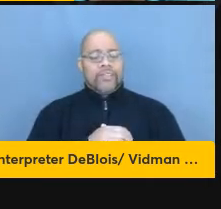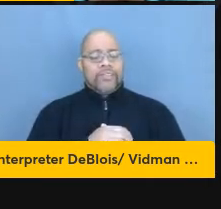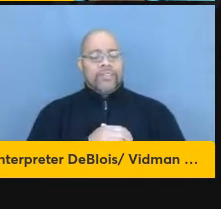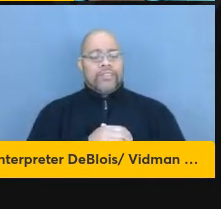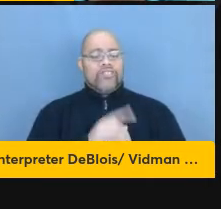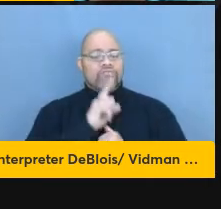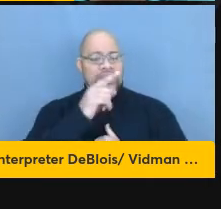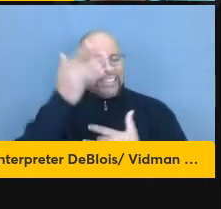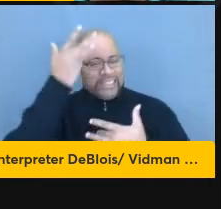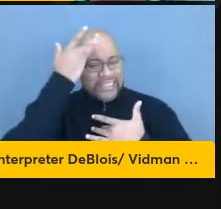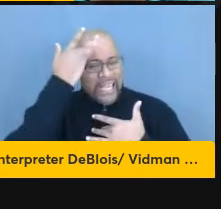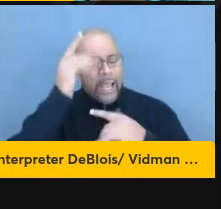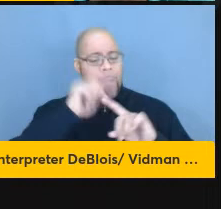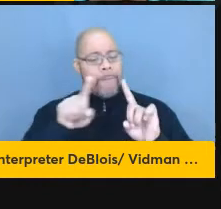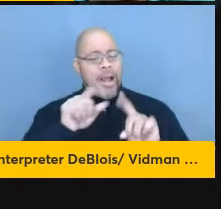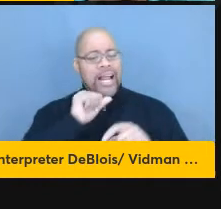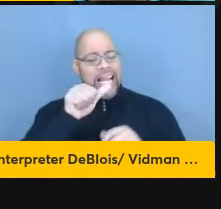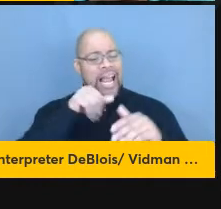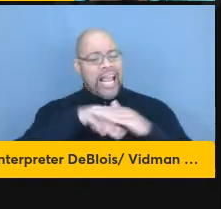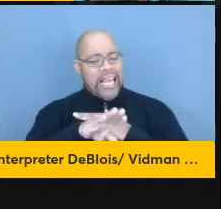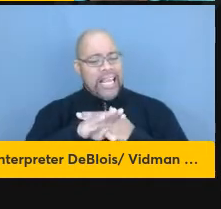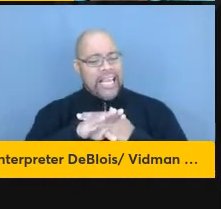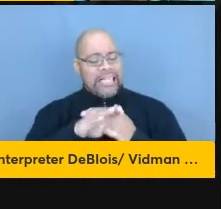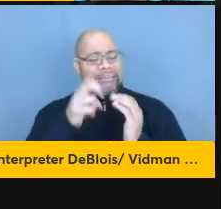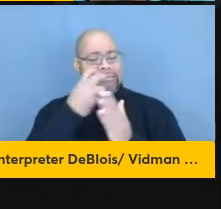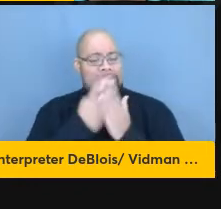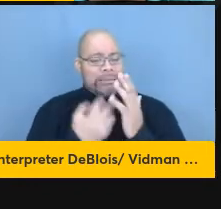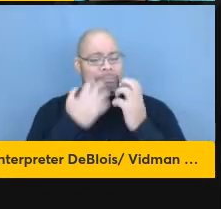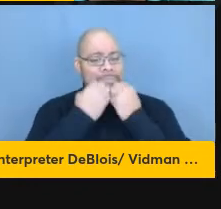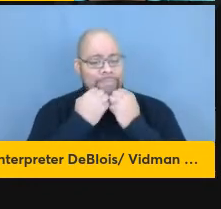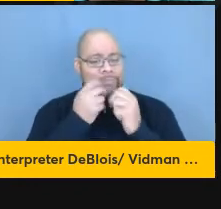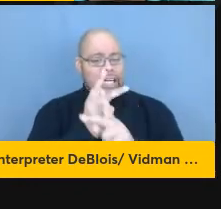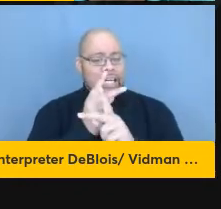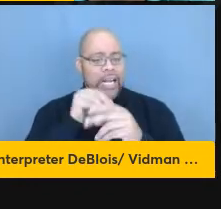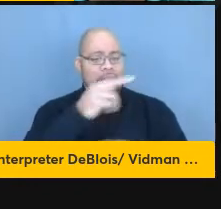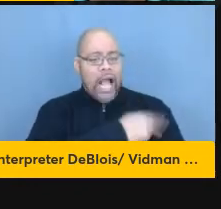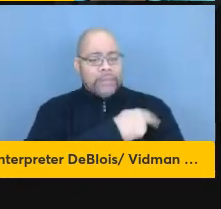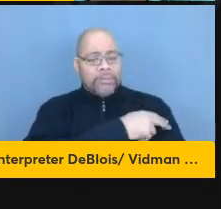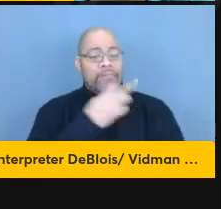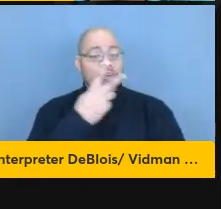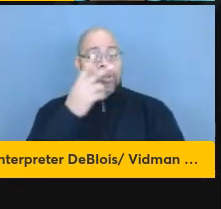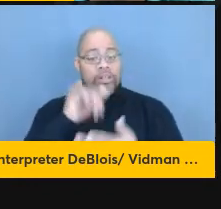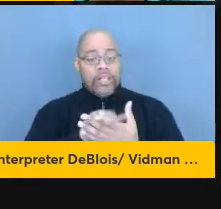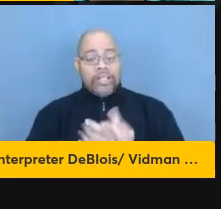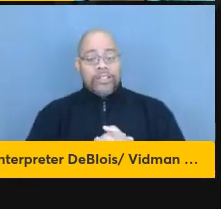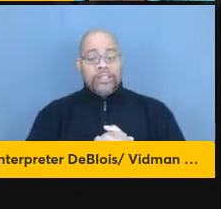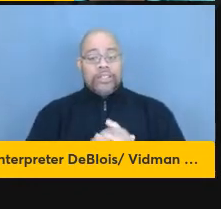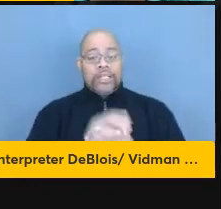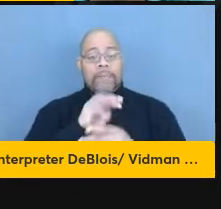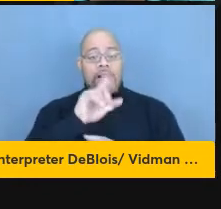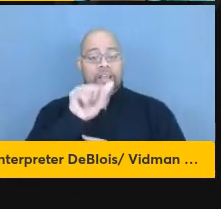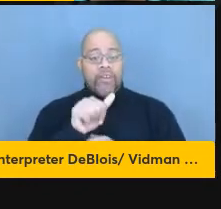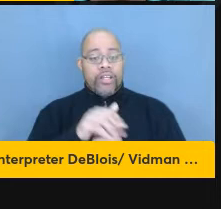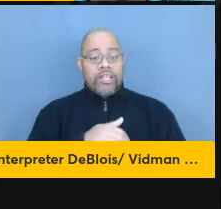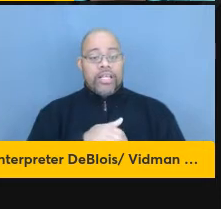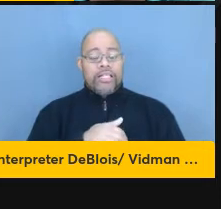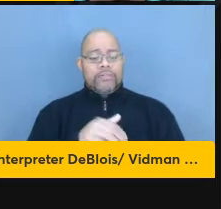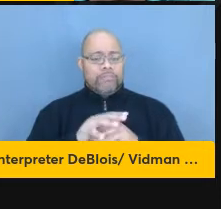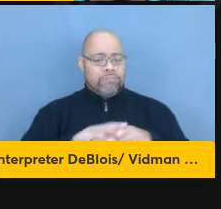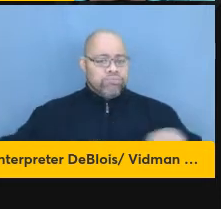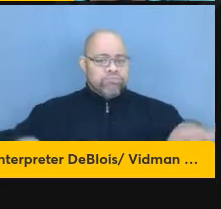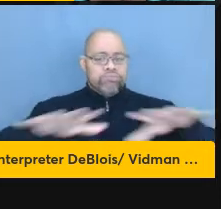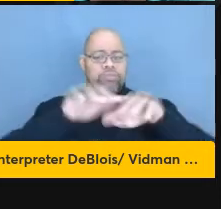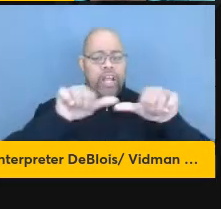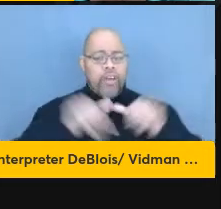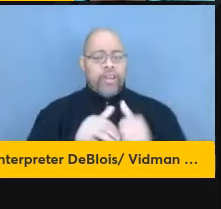sick, but you're not admitted to intensive care. If you look at that, in the malaria endemic area of place, I keep on seeing a